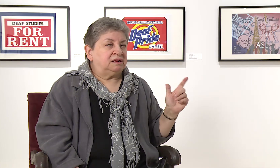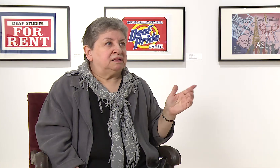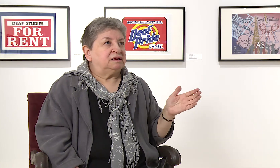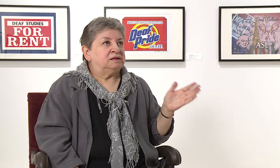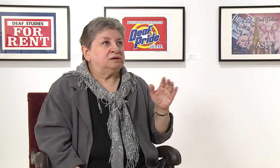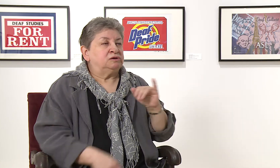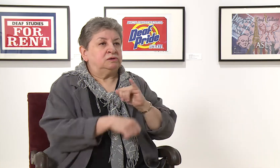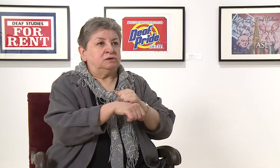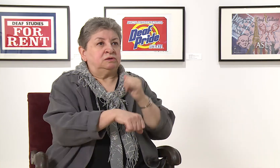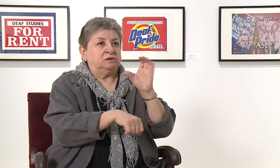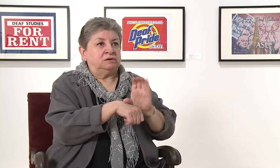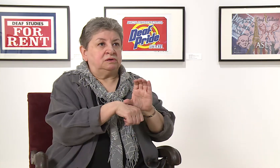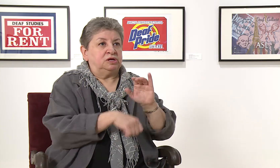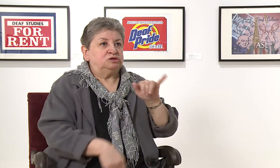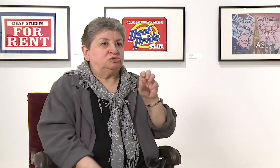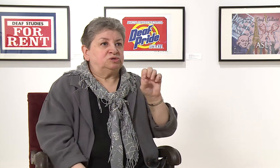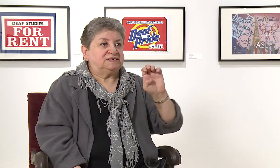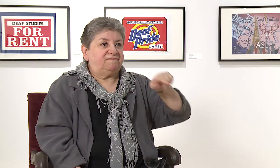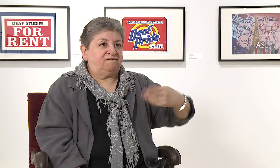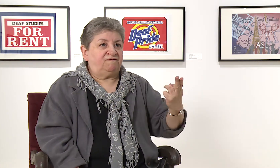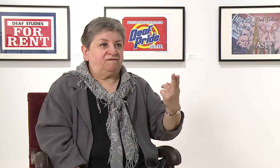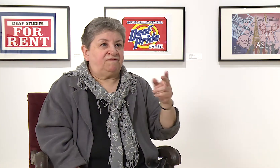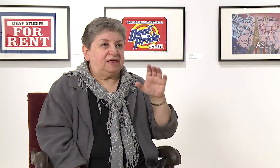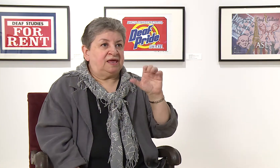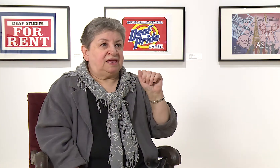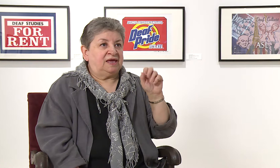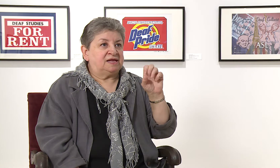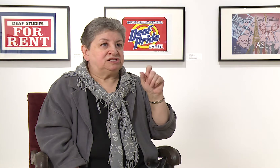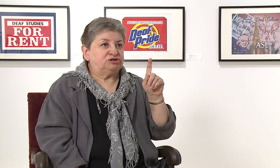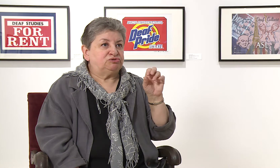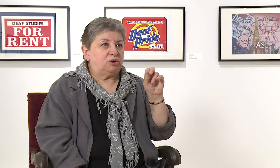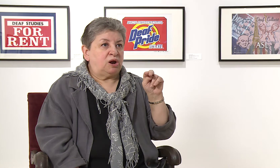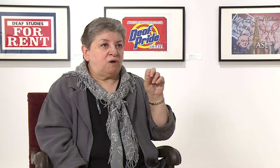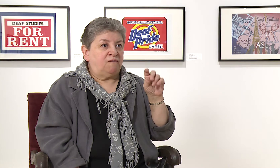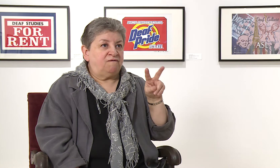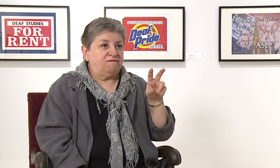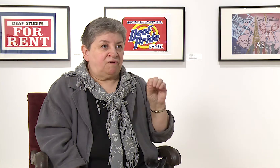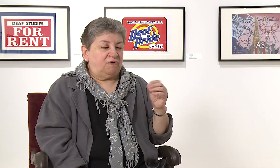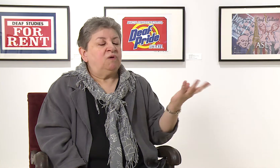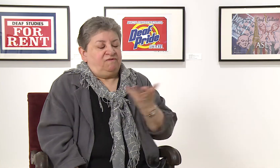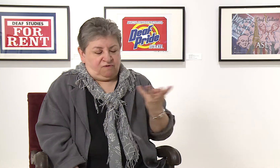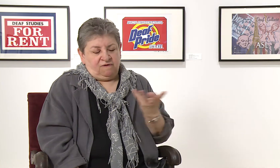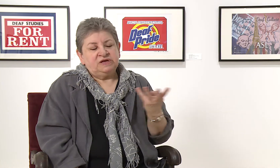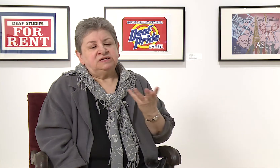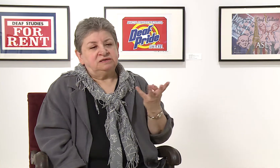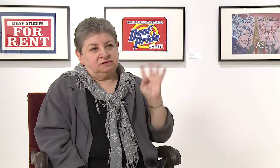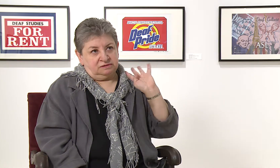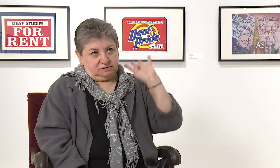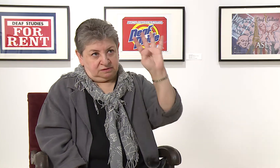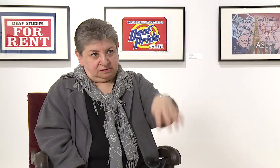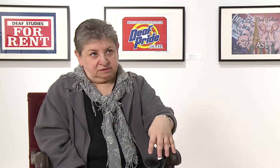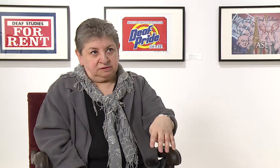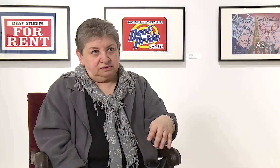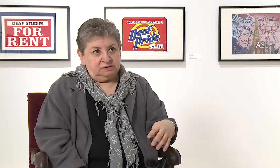Dot Miles, Richard Kendall, Joseph Castronovo, and myself all attended.